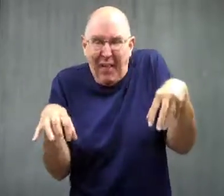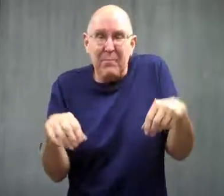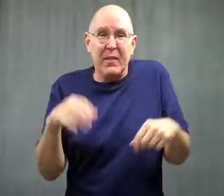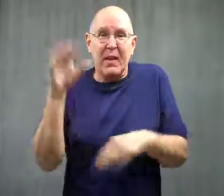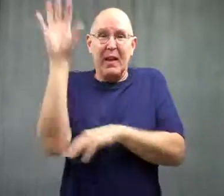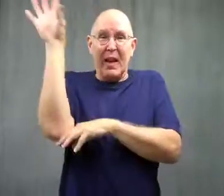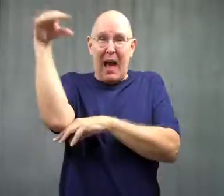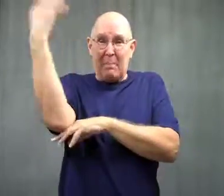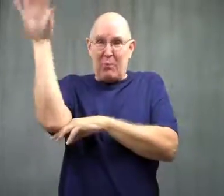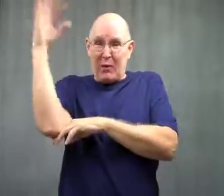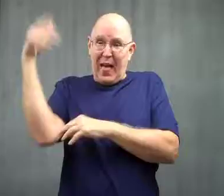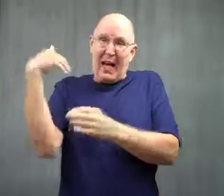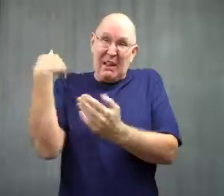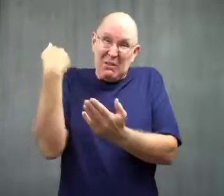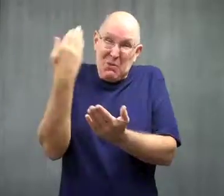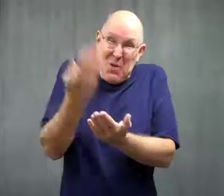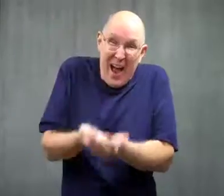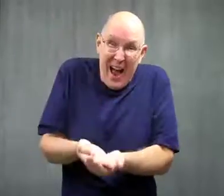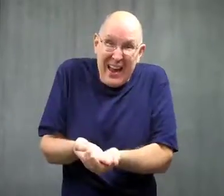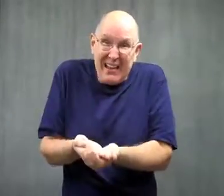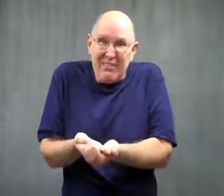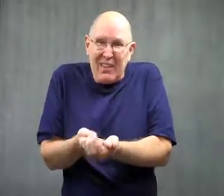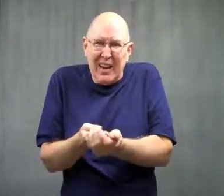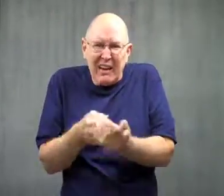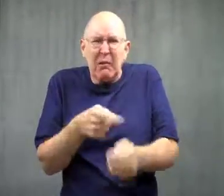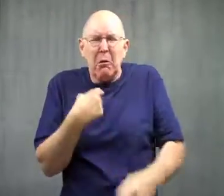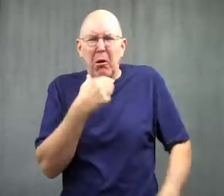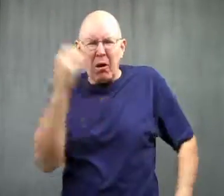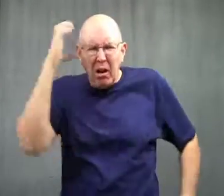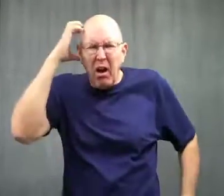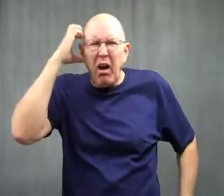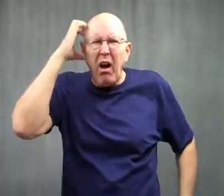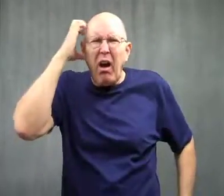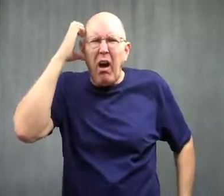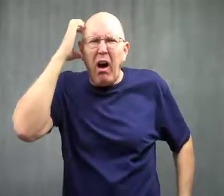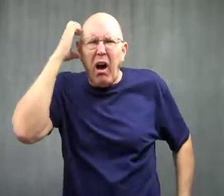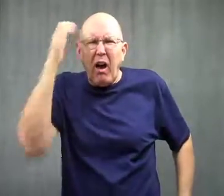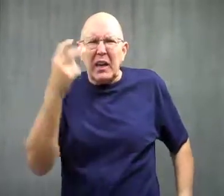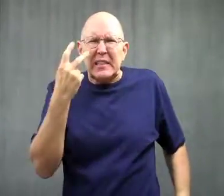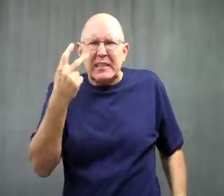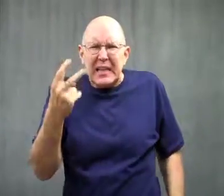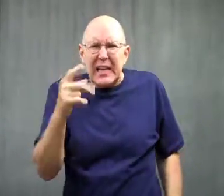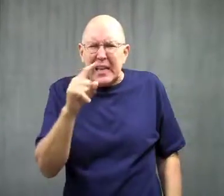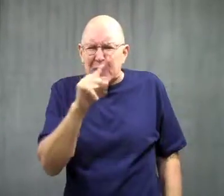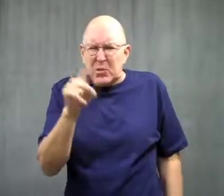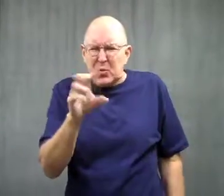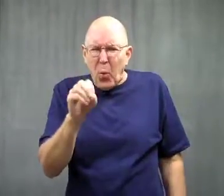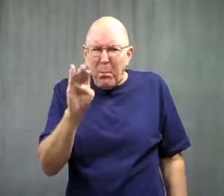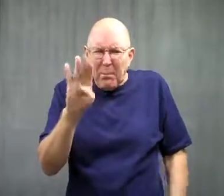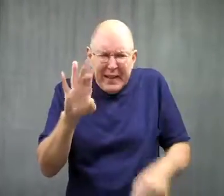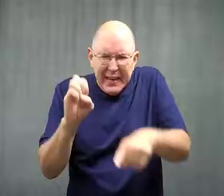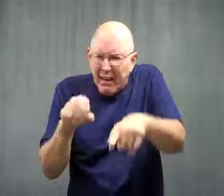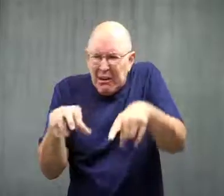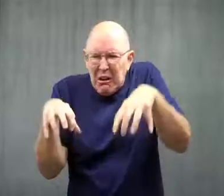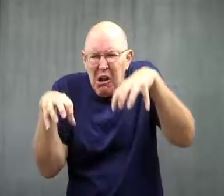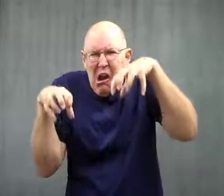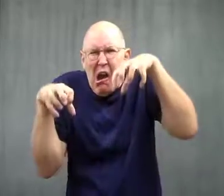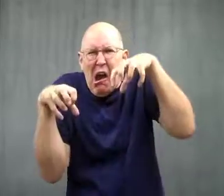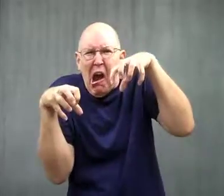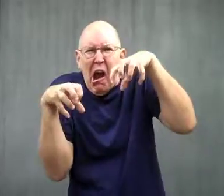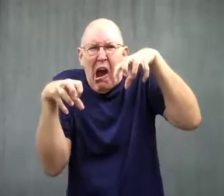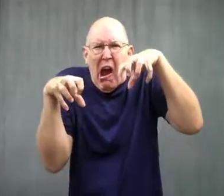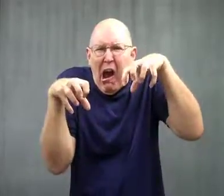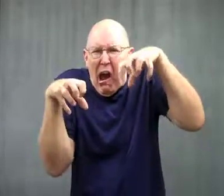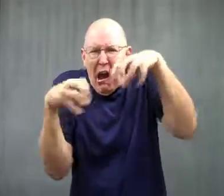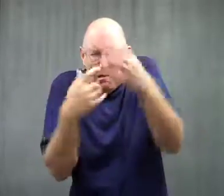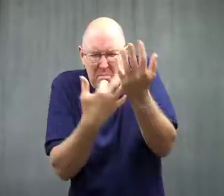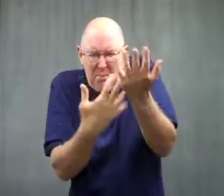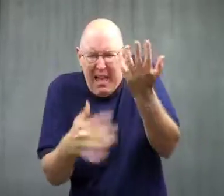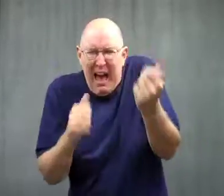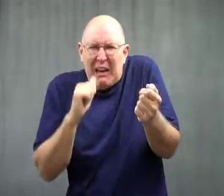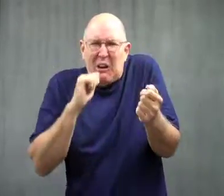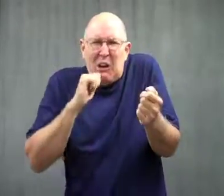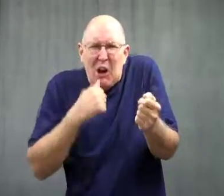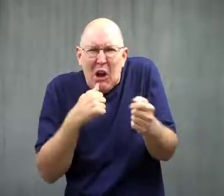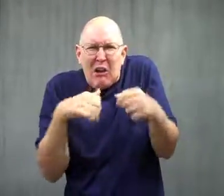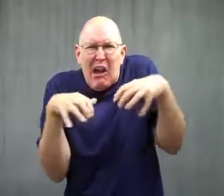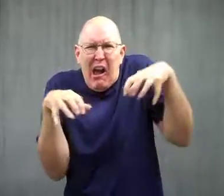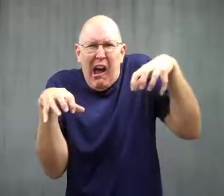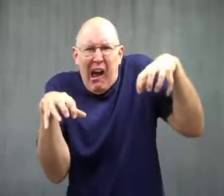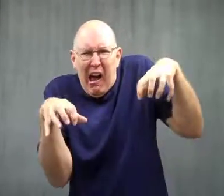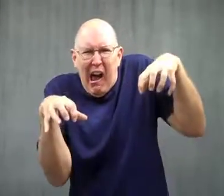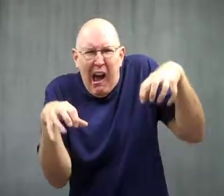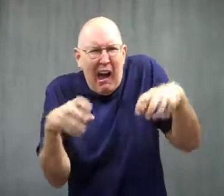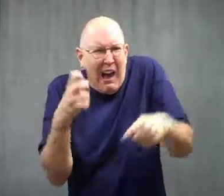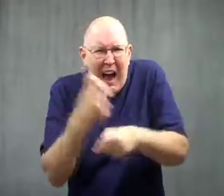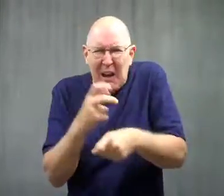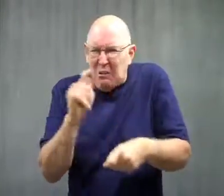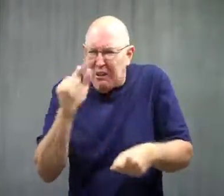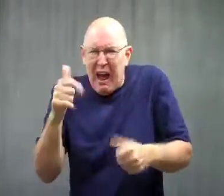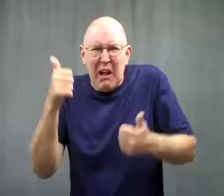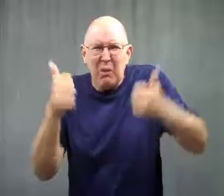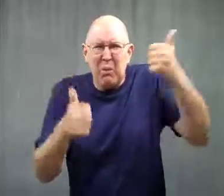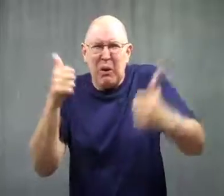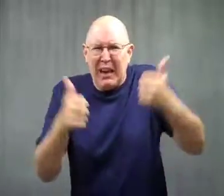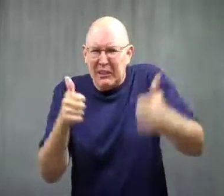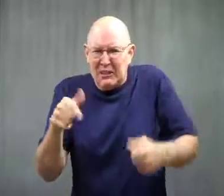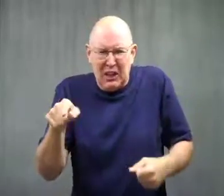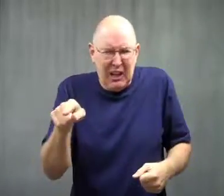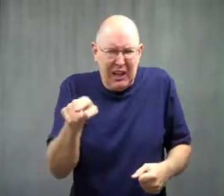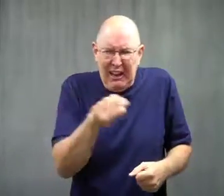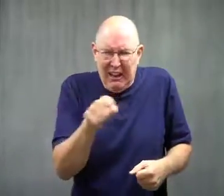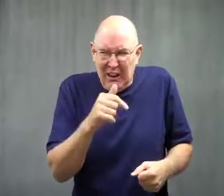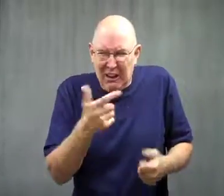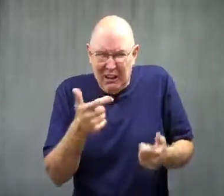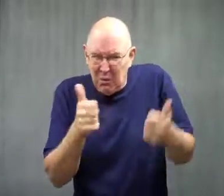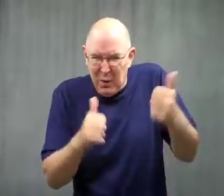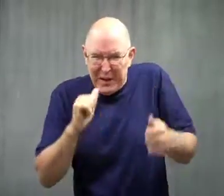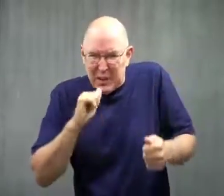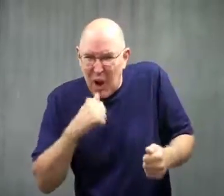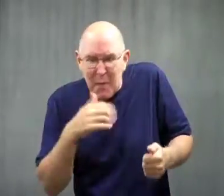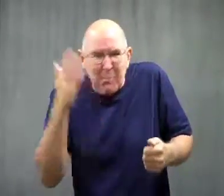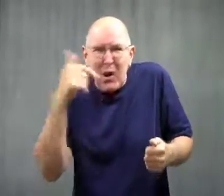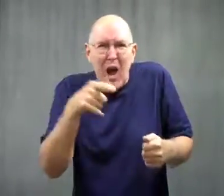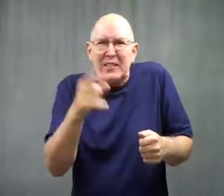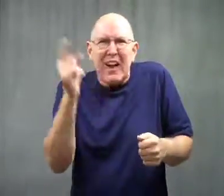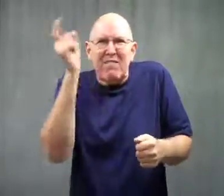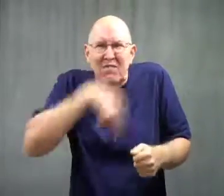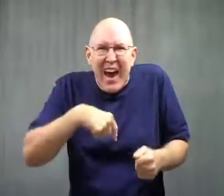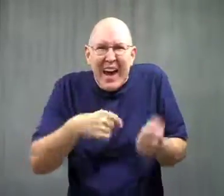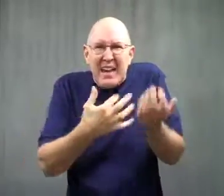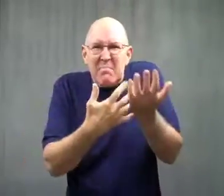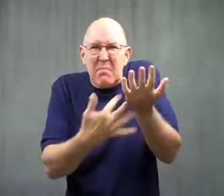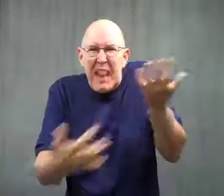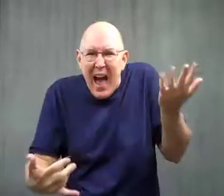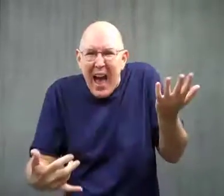When EMS arrived, they didn't know who was hurt and who wasn't because of the fake blood.